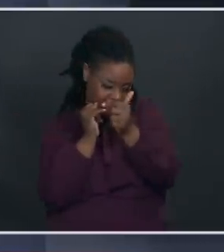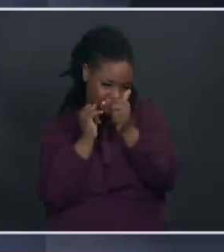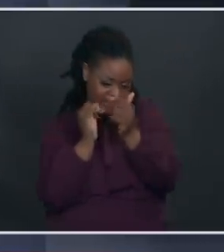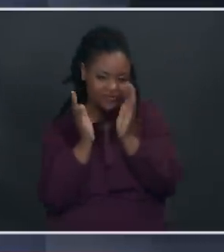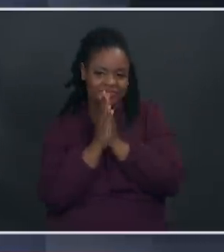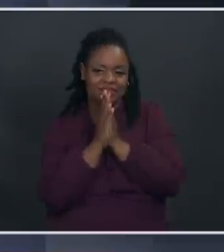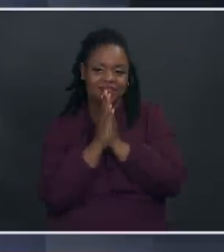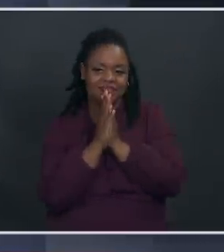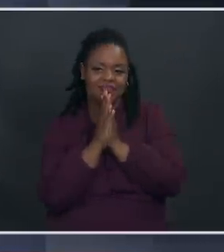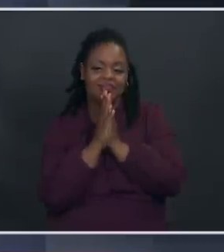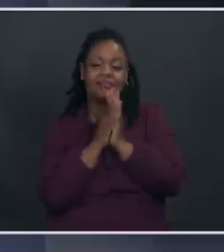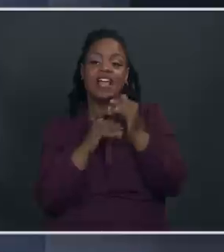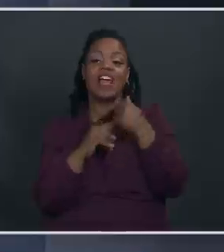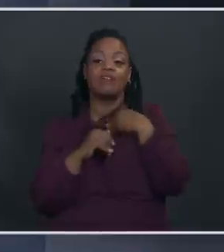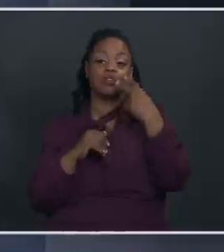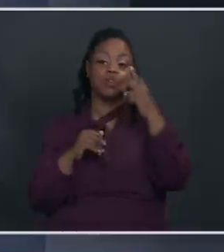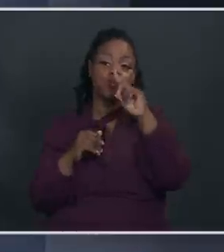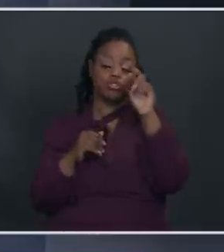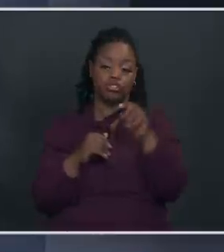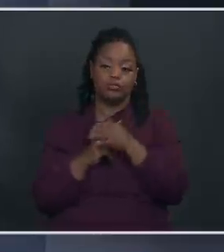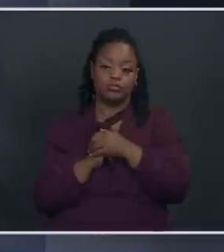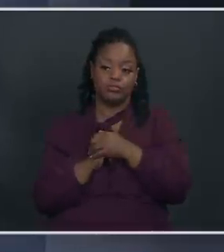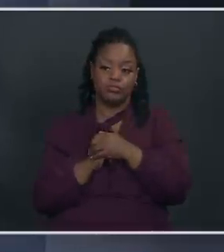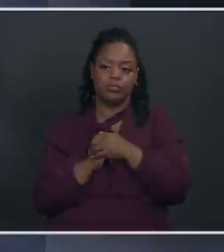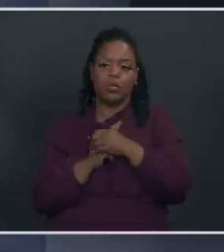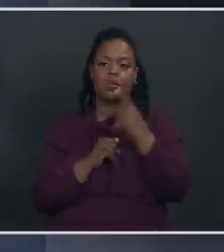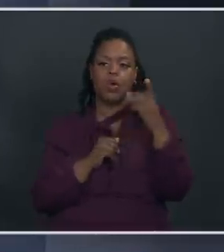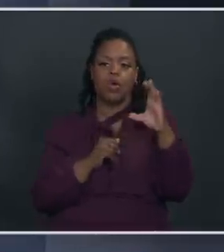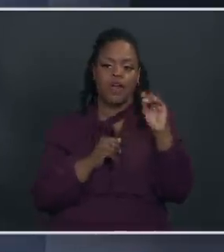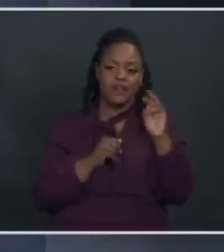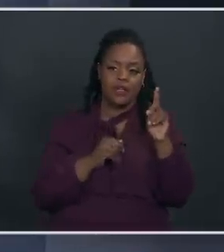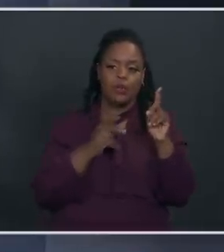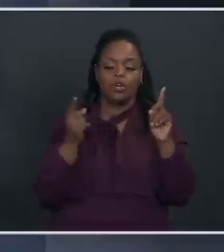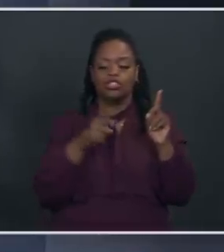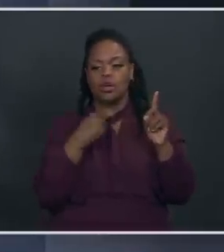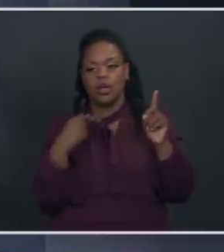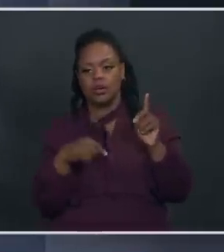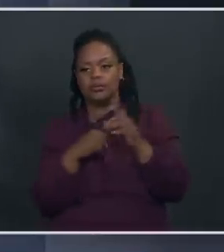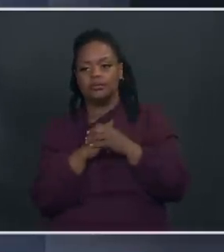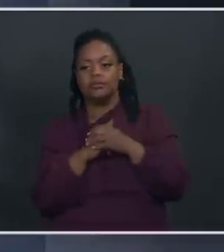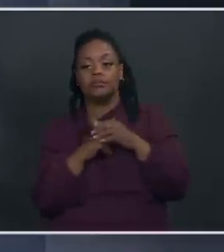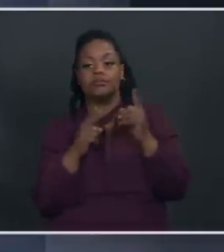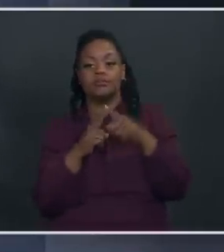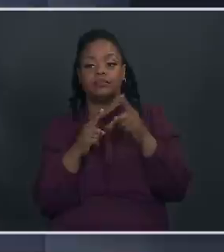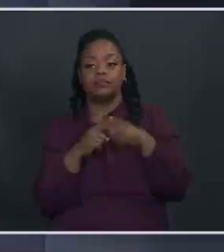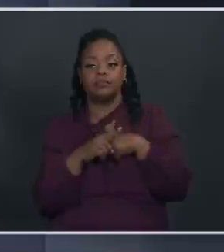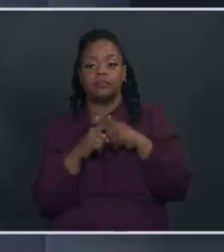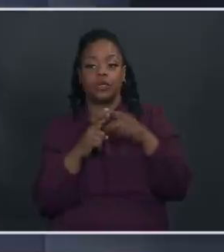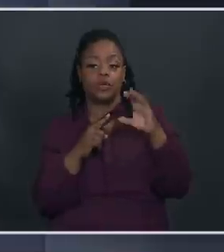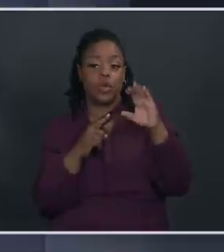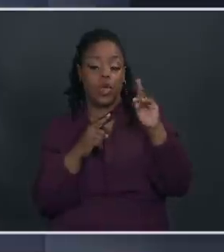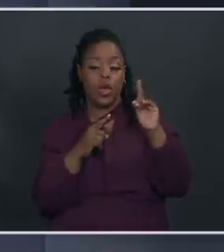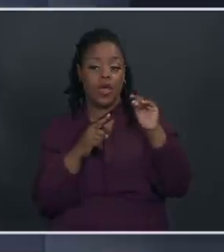I have two questions: one about COVID and one about China. Ms. Psaki: Okay. The Press: Regarding COVID, the President promised to increase supply